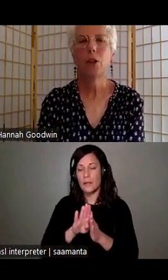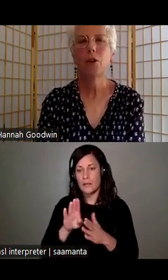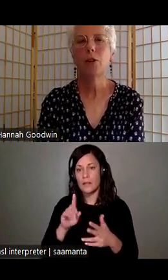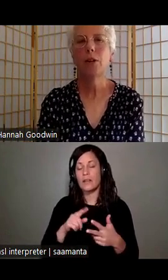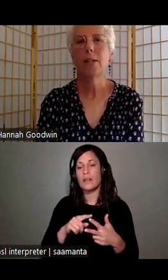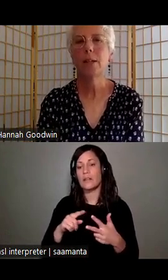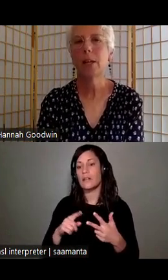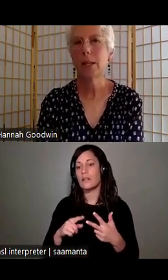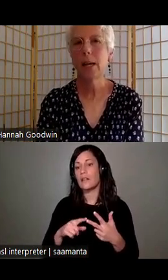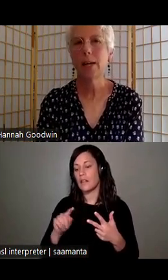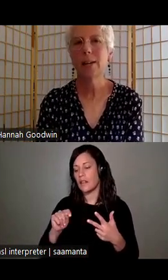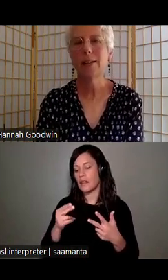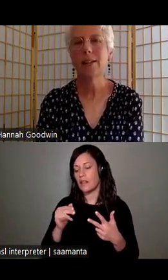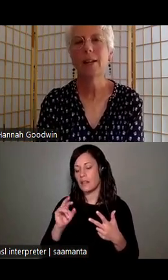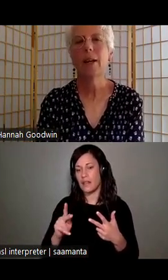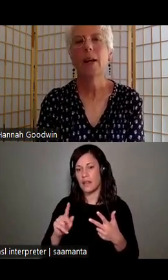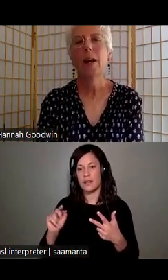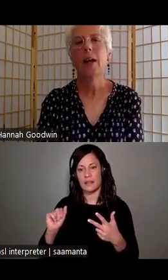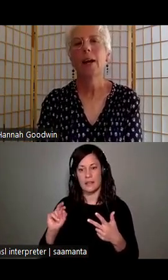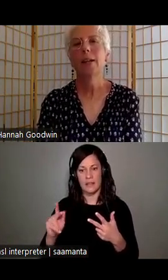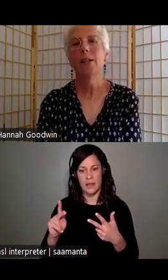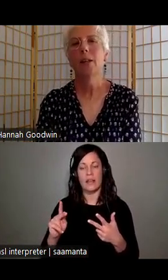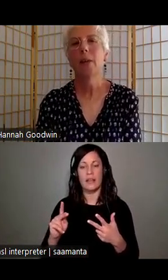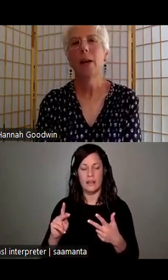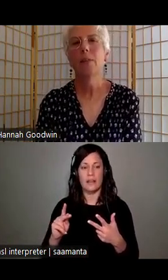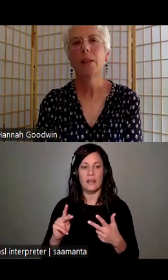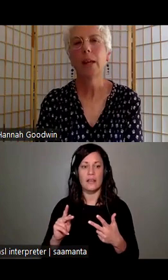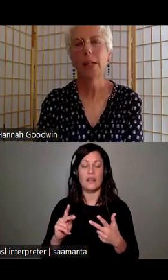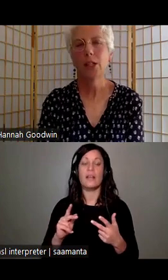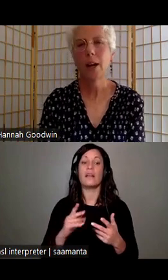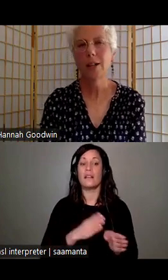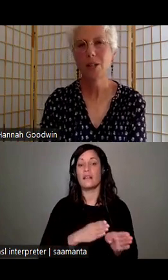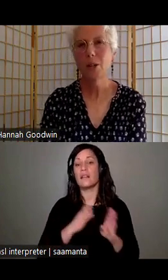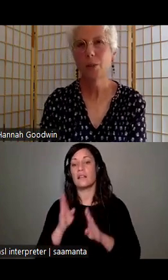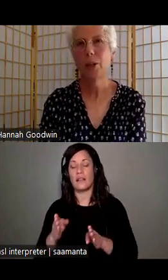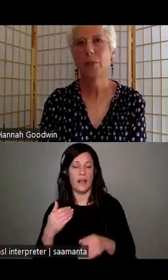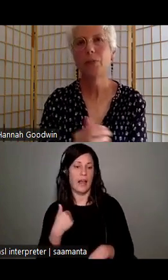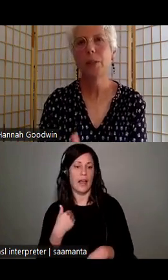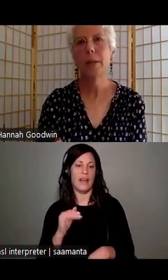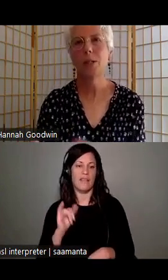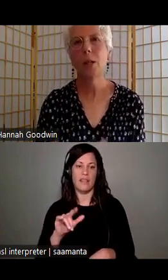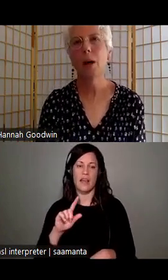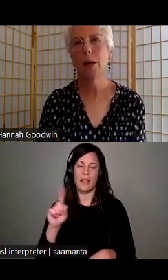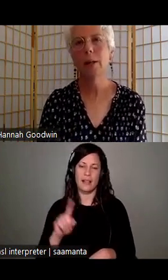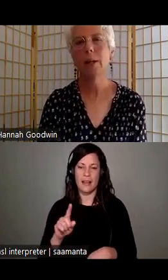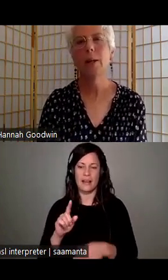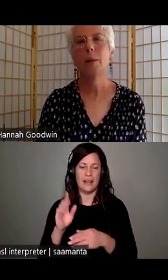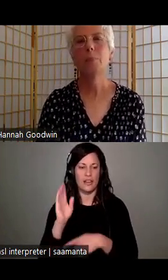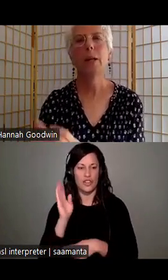the third is a think tank. And then we have the lightning talks, which are 15 minutes long